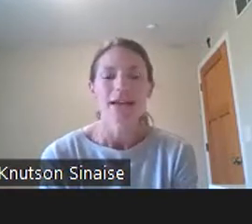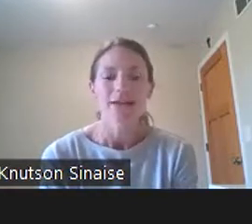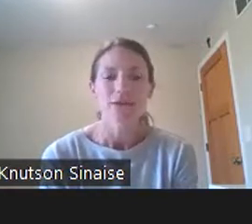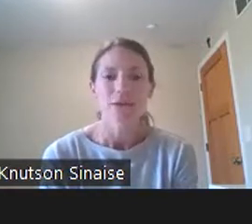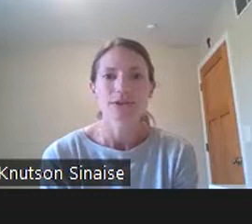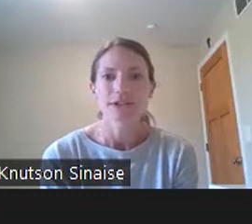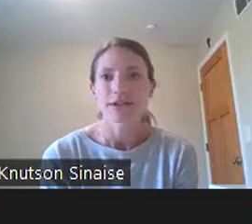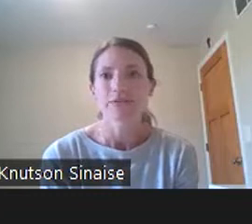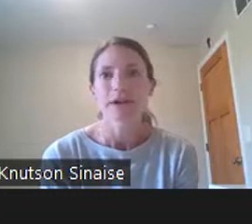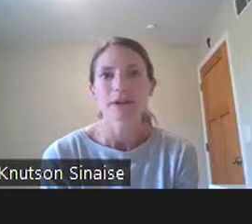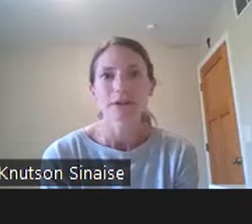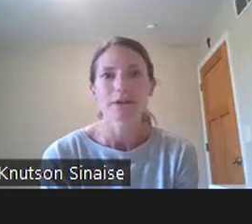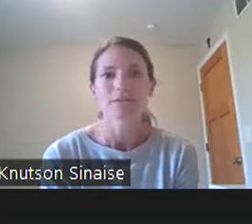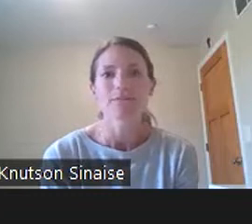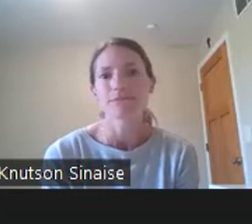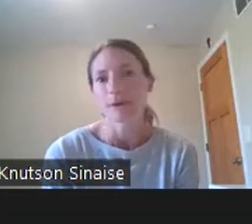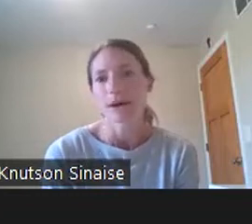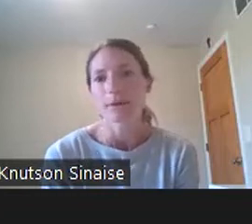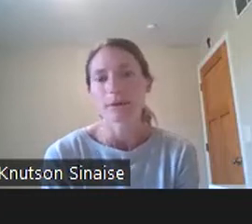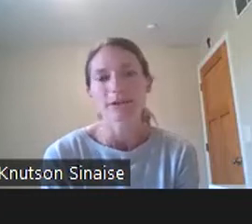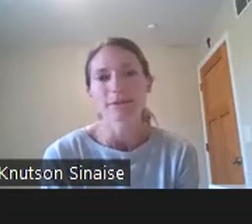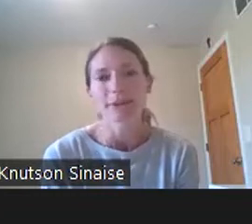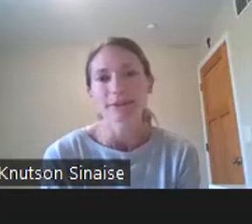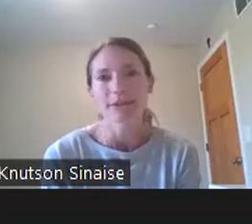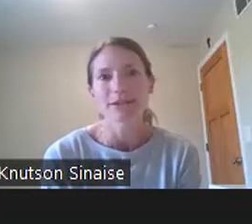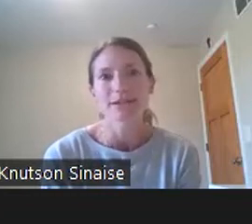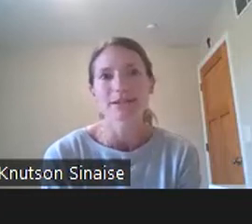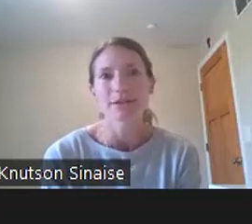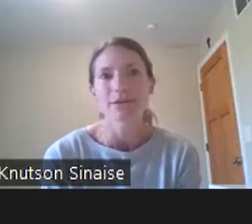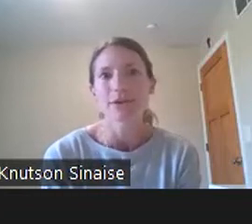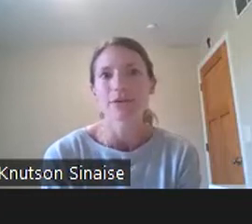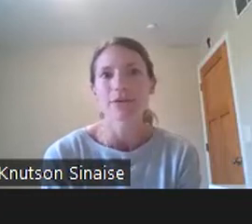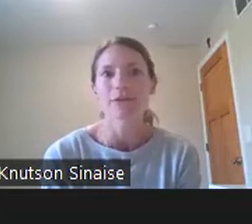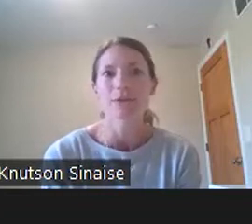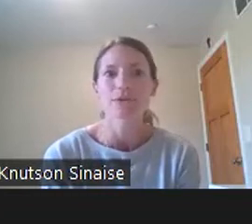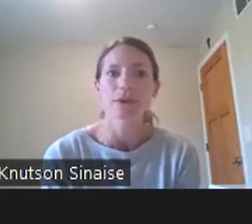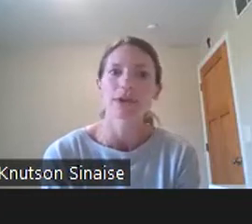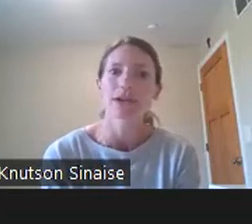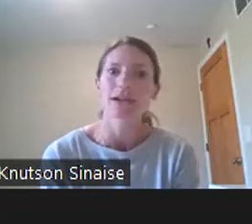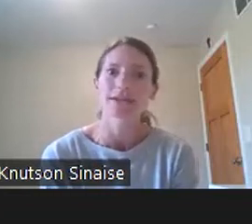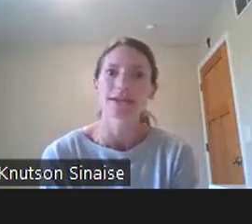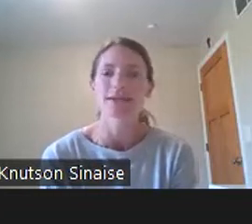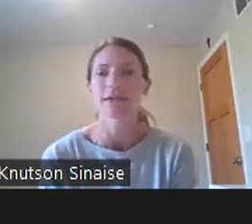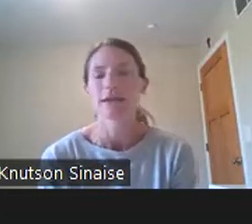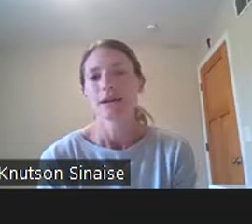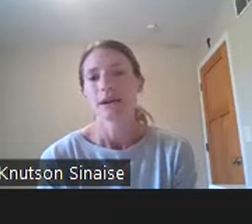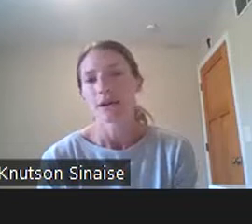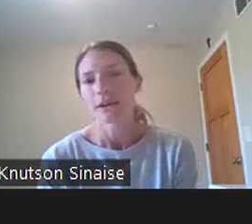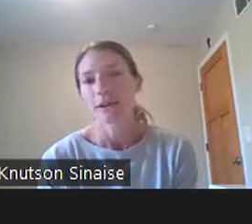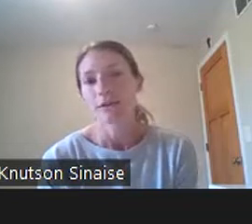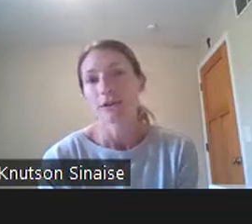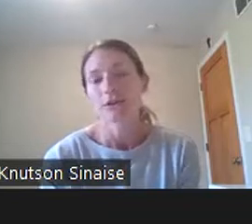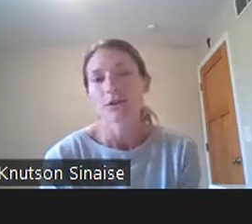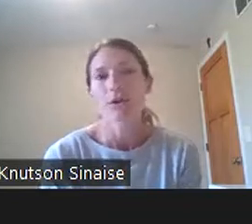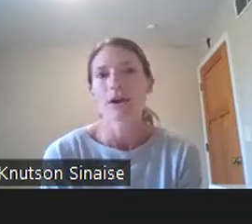Just to have regular blood pressure measurements to share with me over the phone so that we can assess, are they under control?